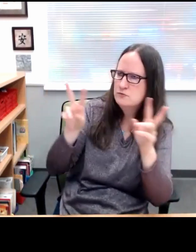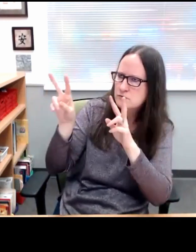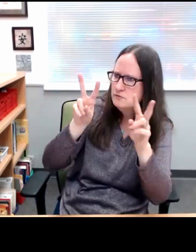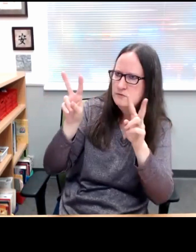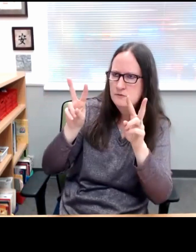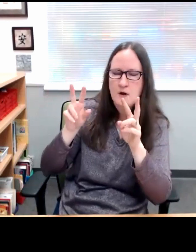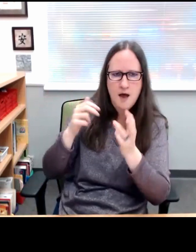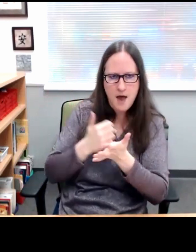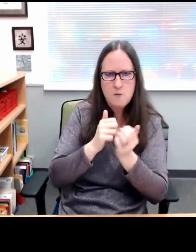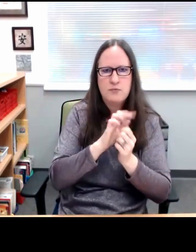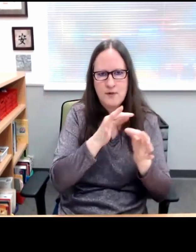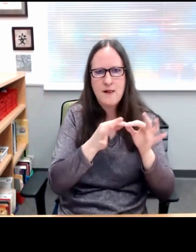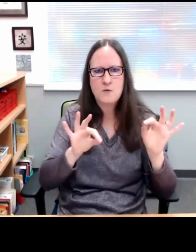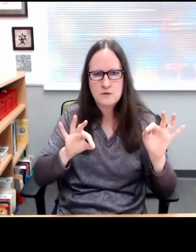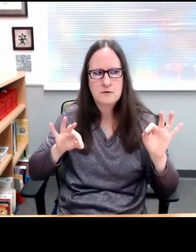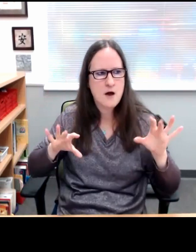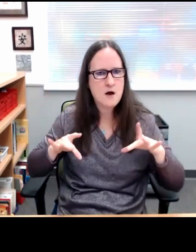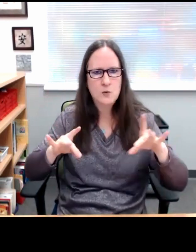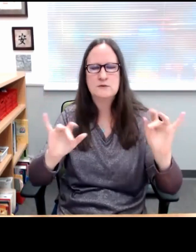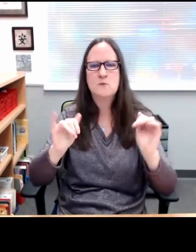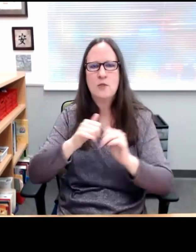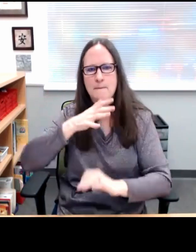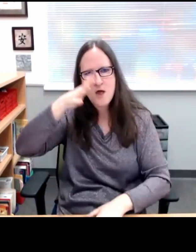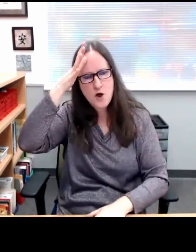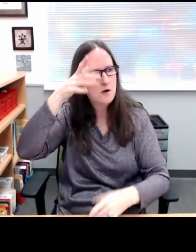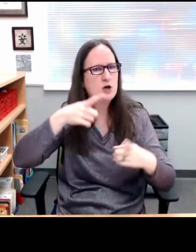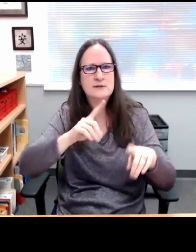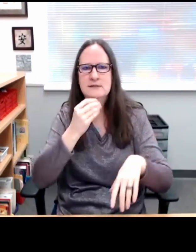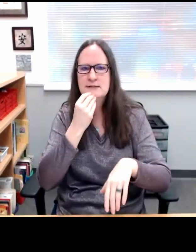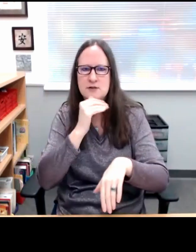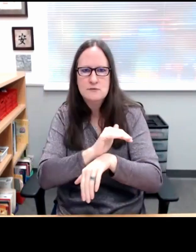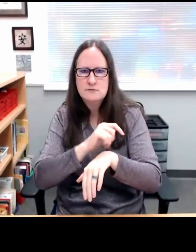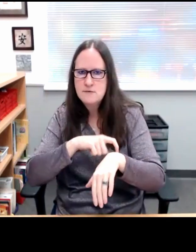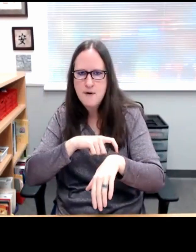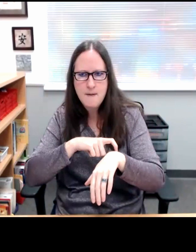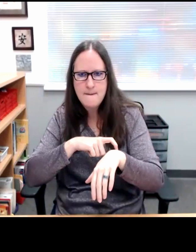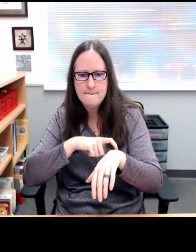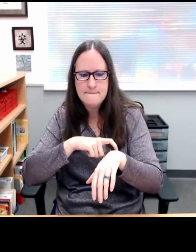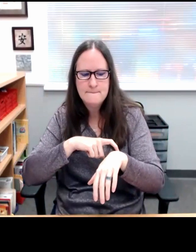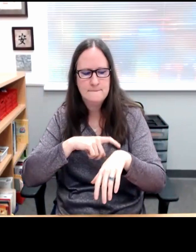So, if the children observe teachers speaking with other teachers, they'll pick up more language. If